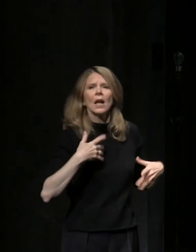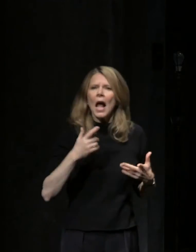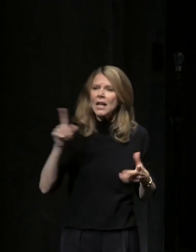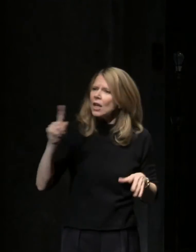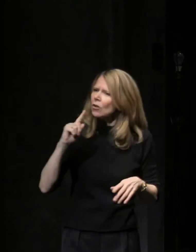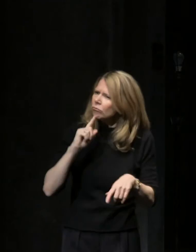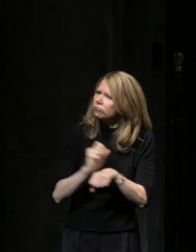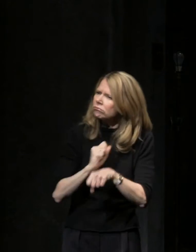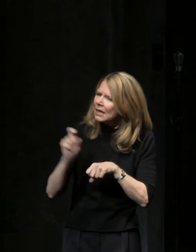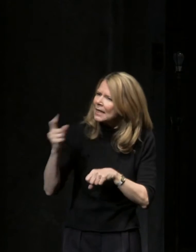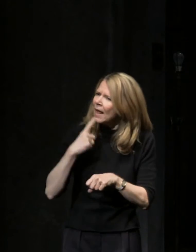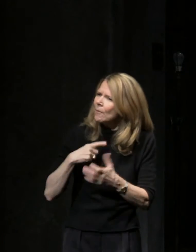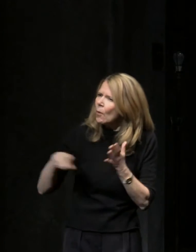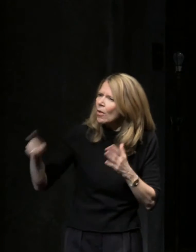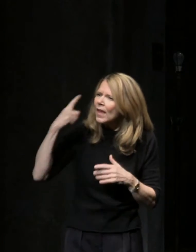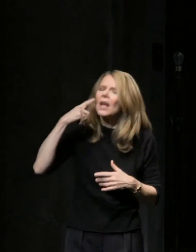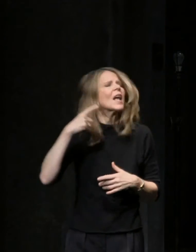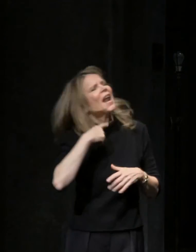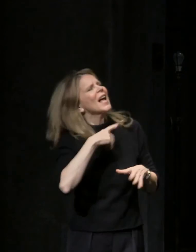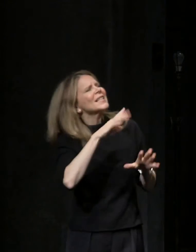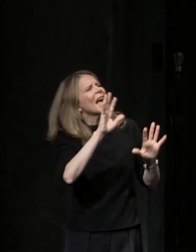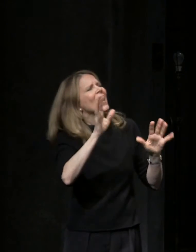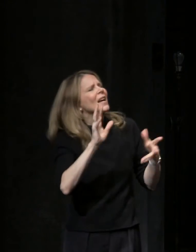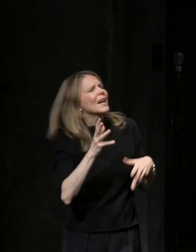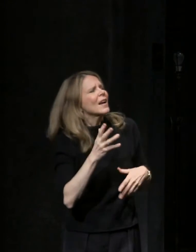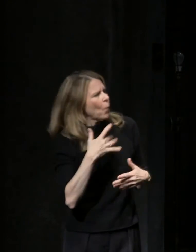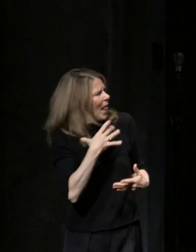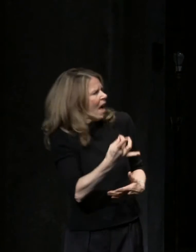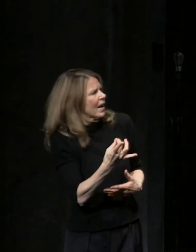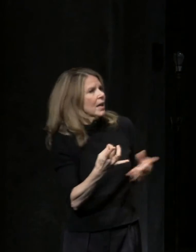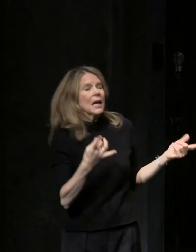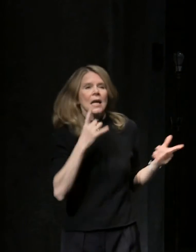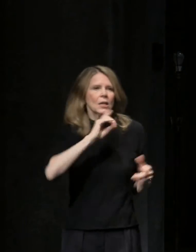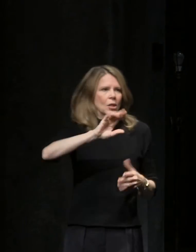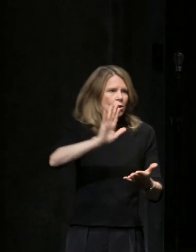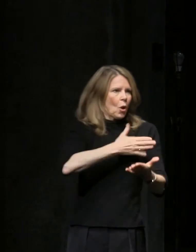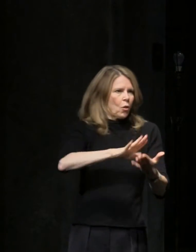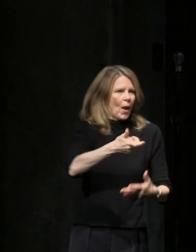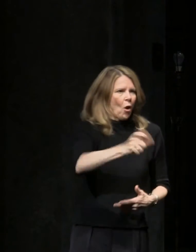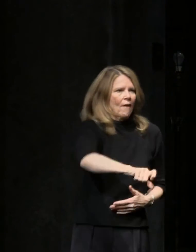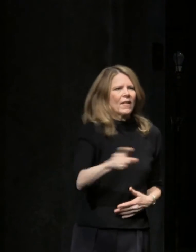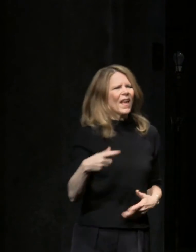We like it.” So I turn off the radio. “Dad, what did you turn off the radio for?”